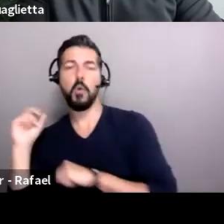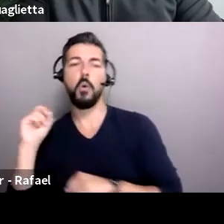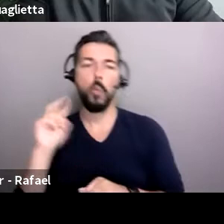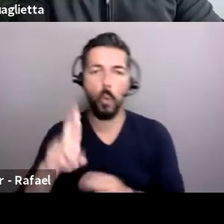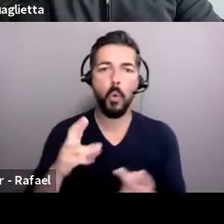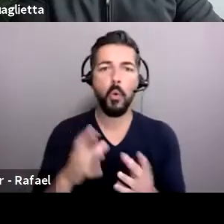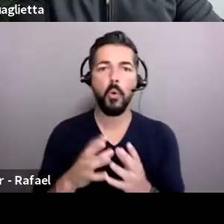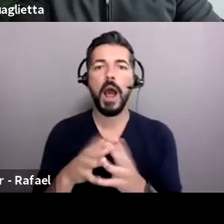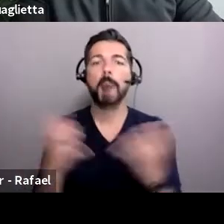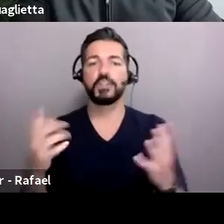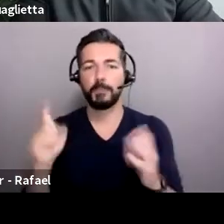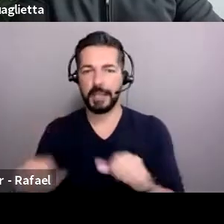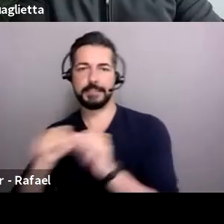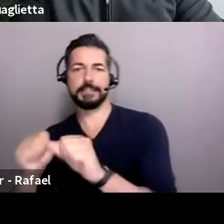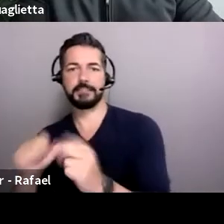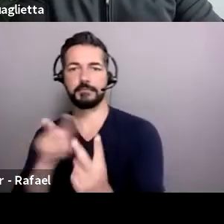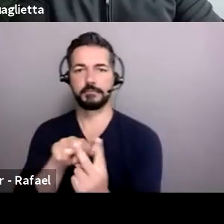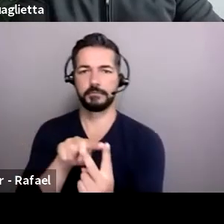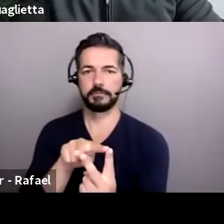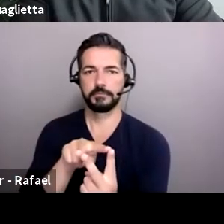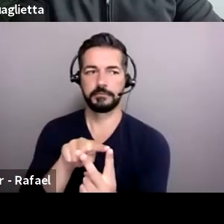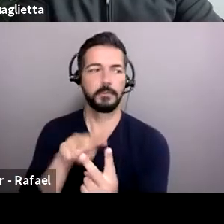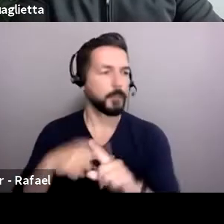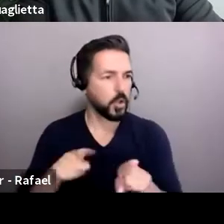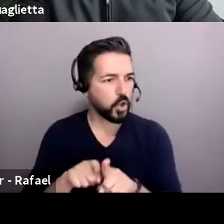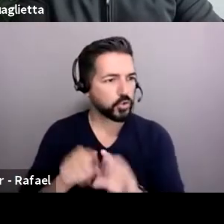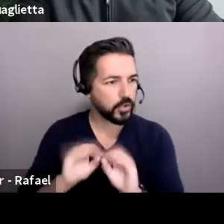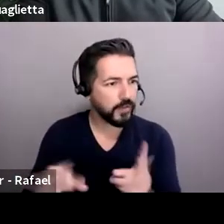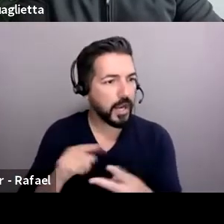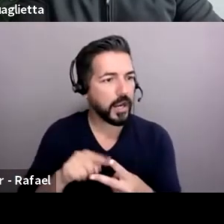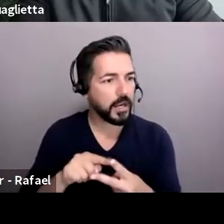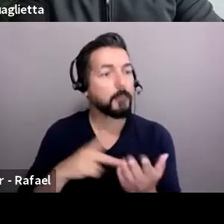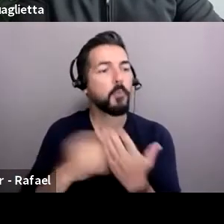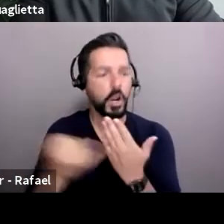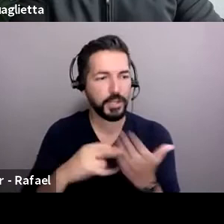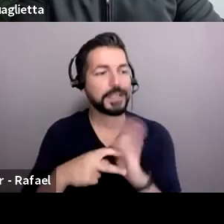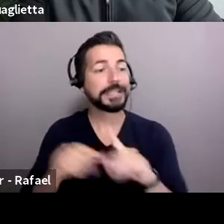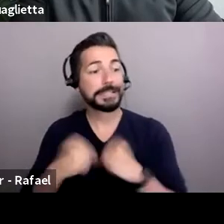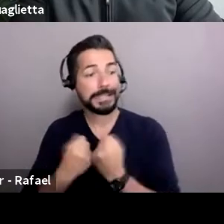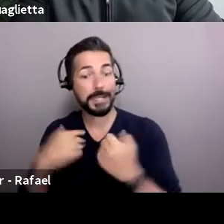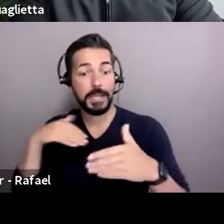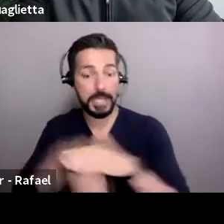And he also did clarification project equals team comes in and leaves again after a short period of time.